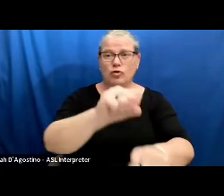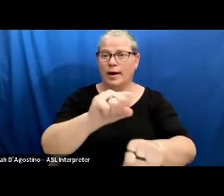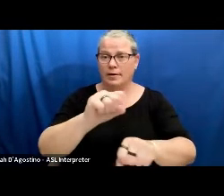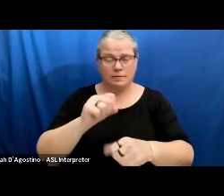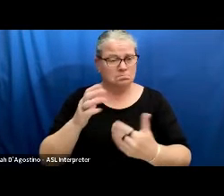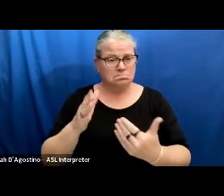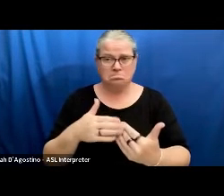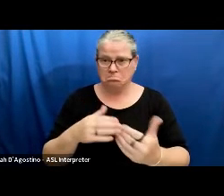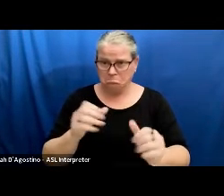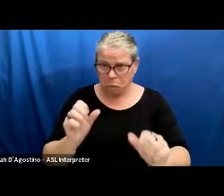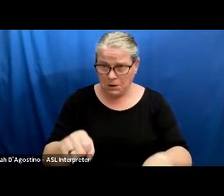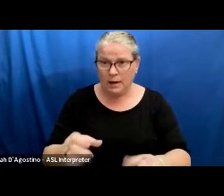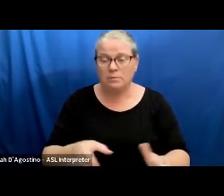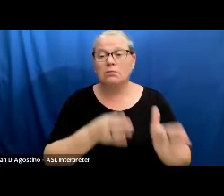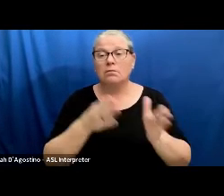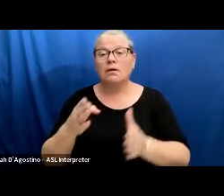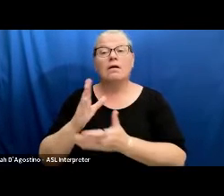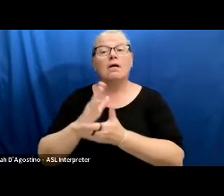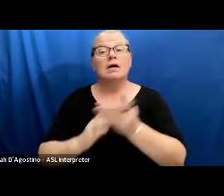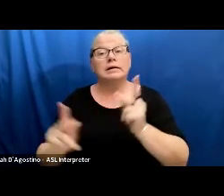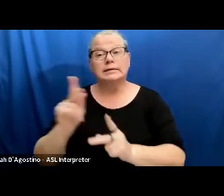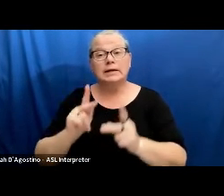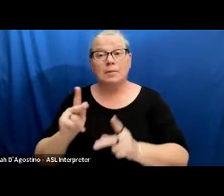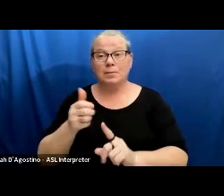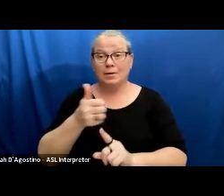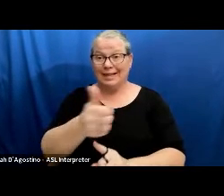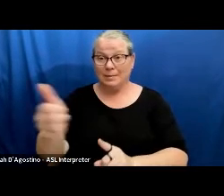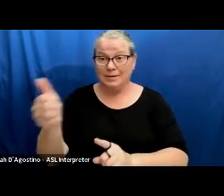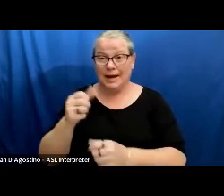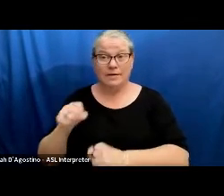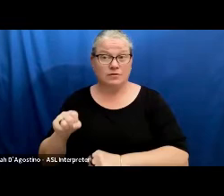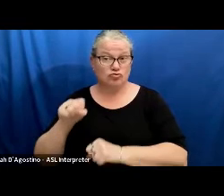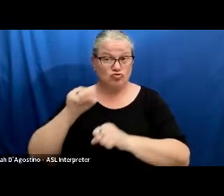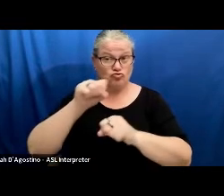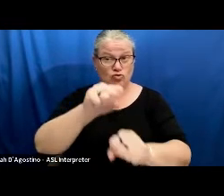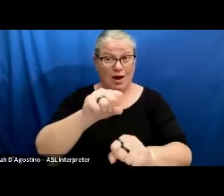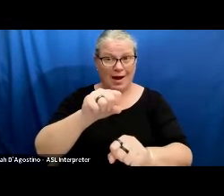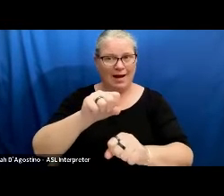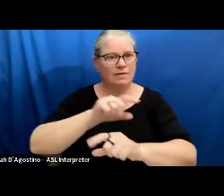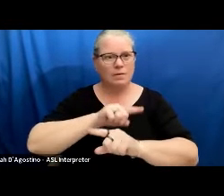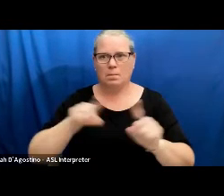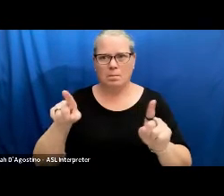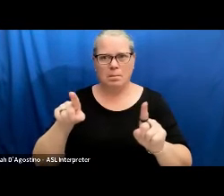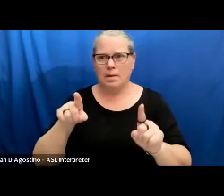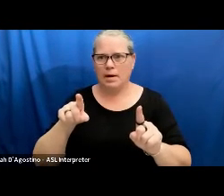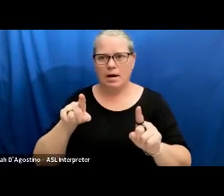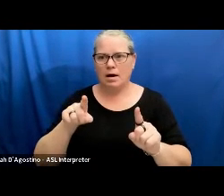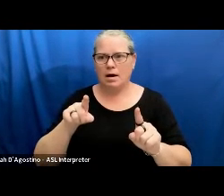are able to drive themselves but run into difficulties getting accessible parking